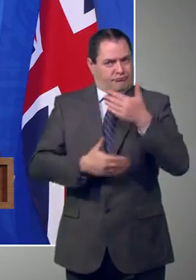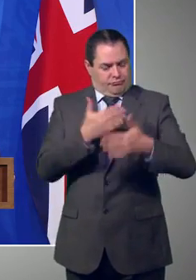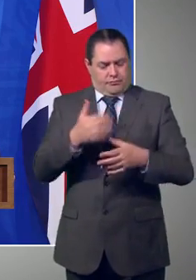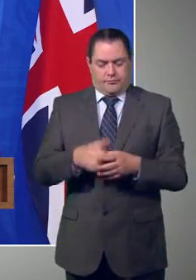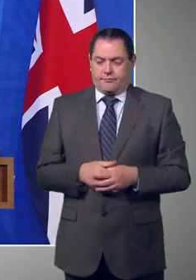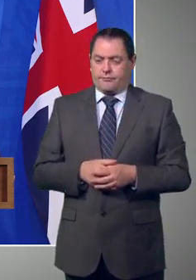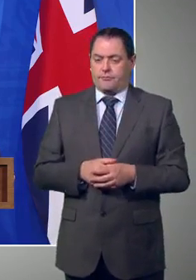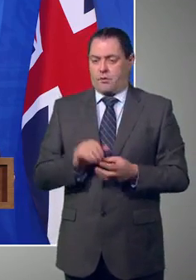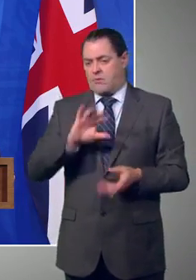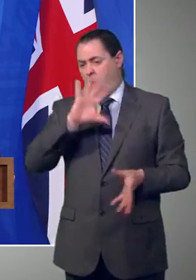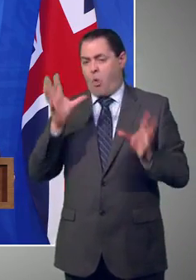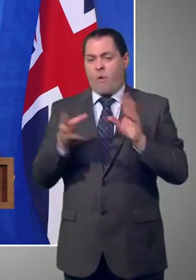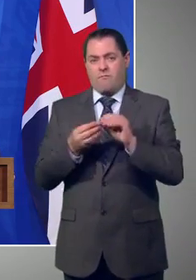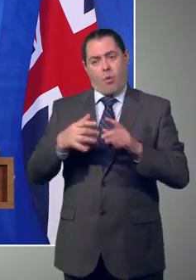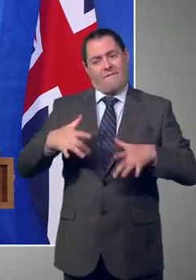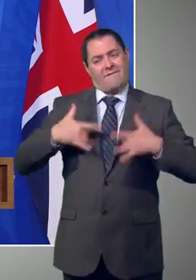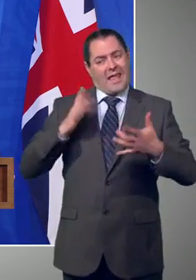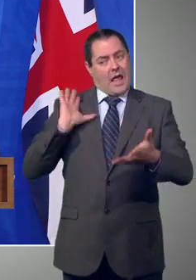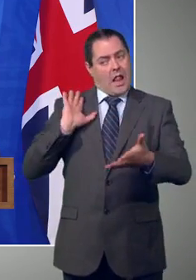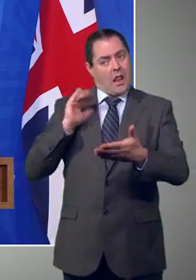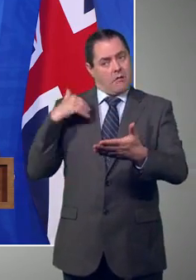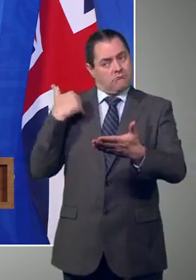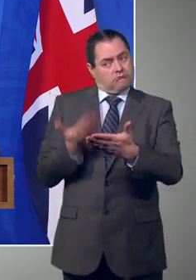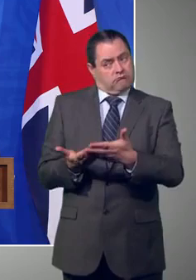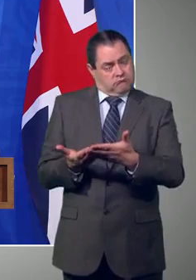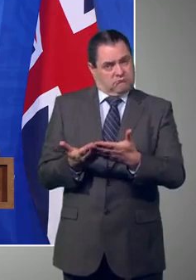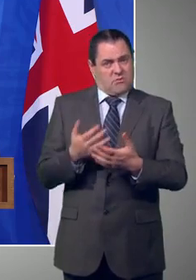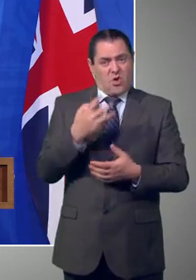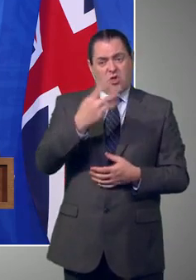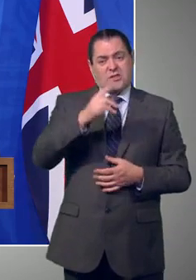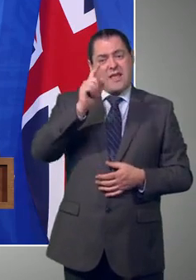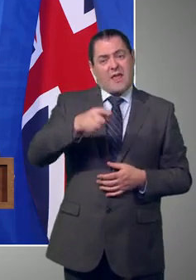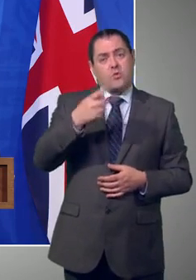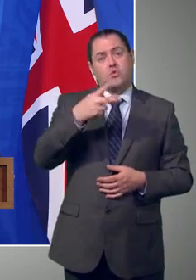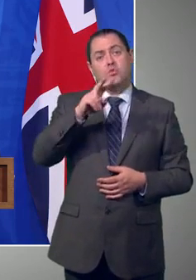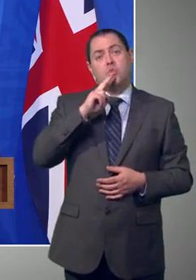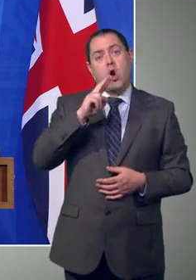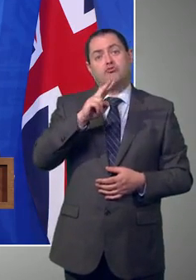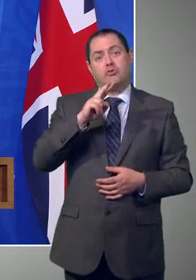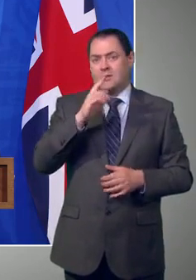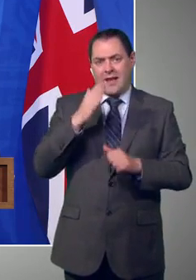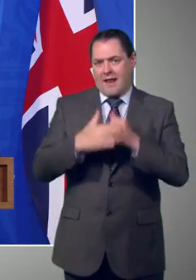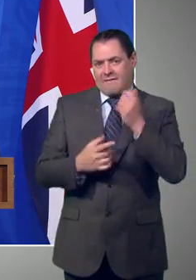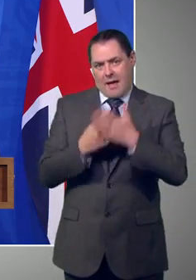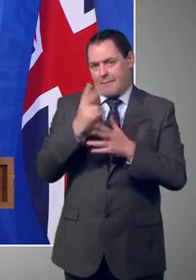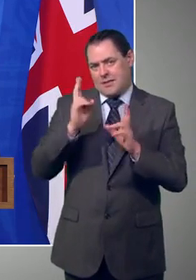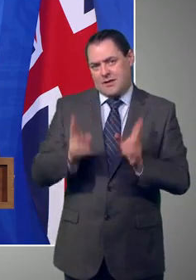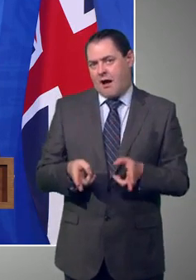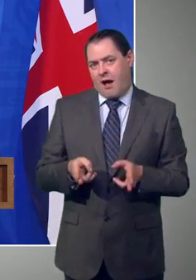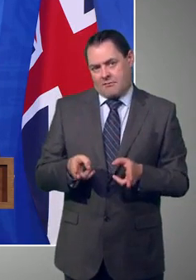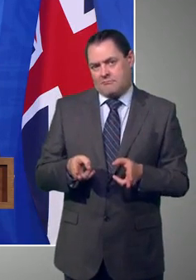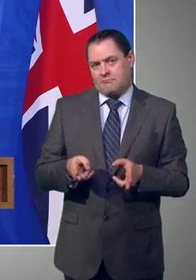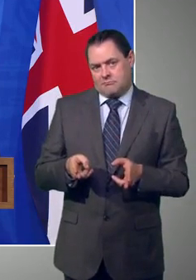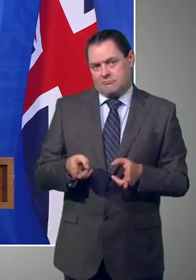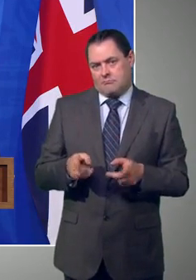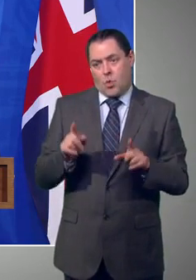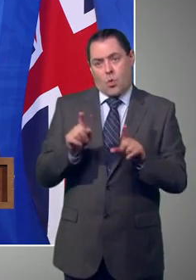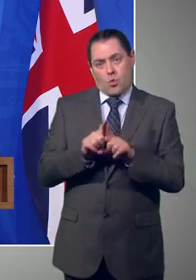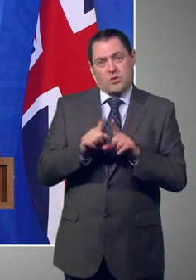in total. deaths have been prevented